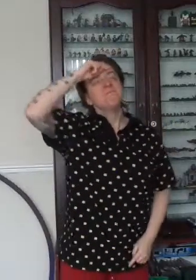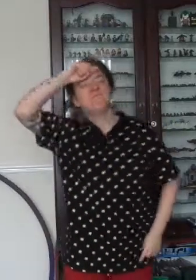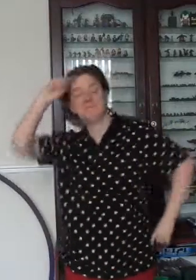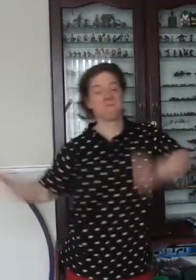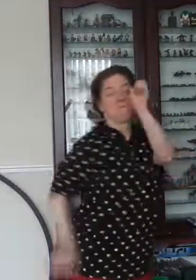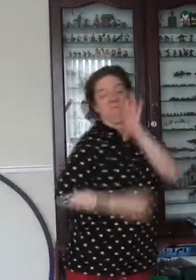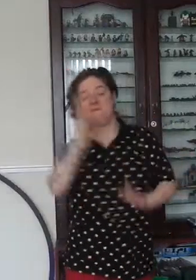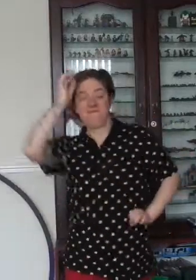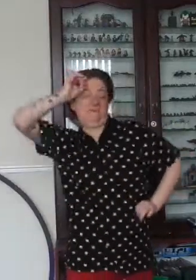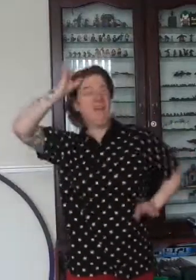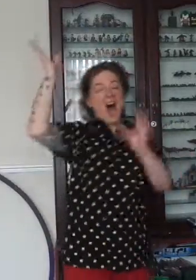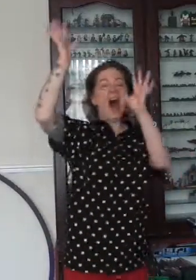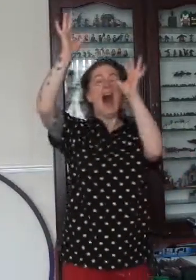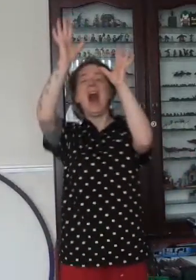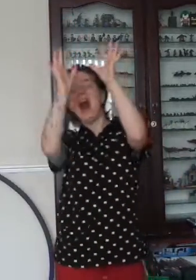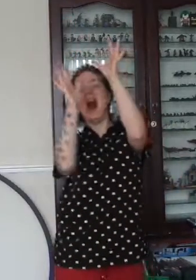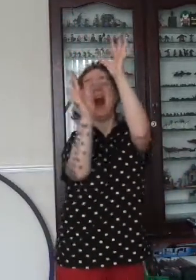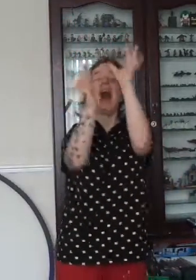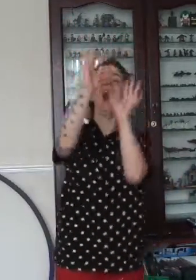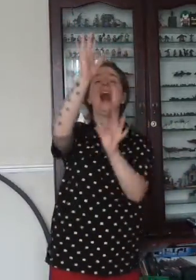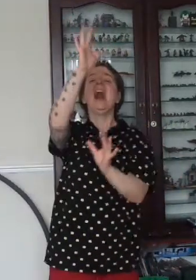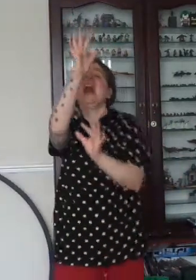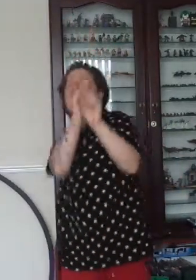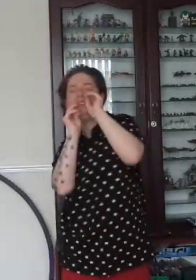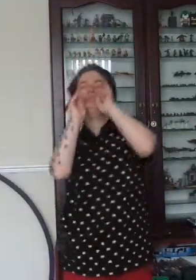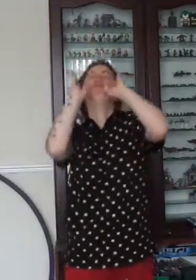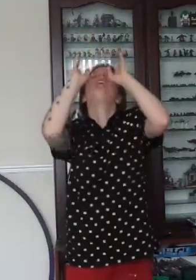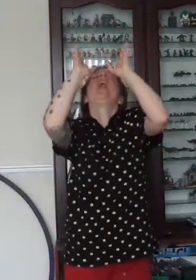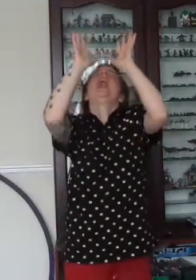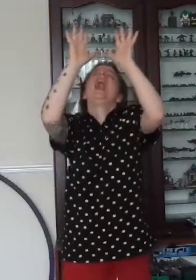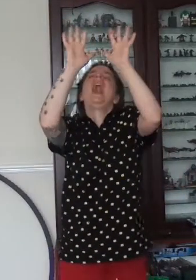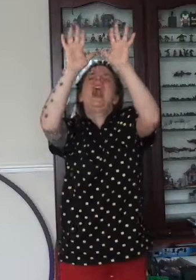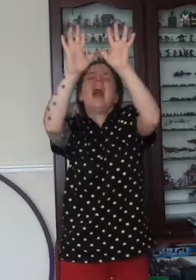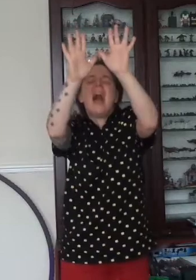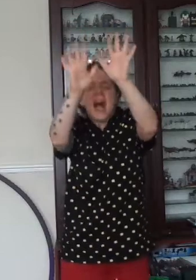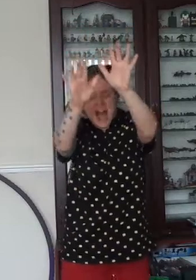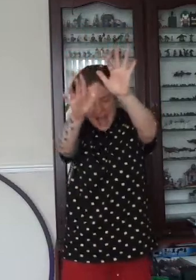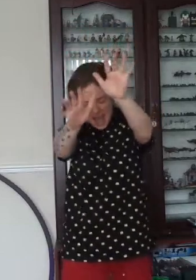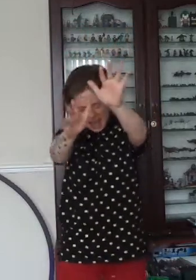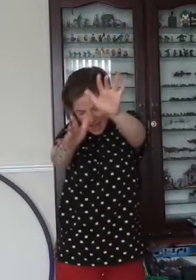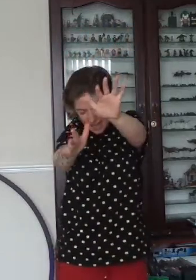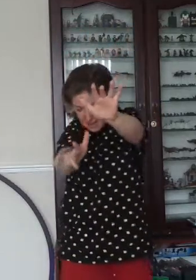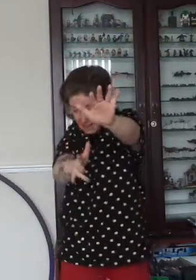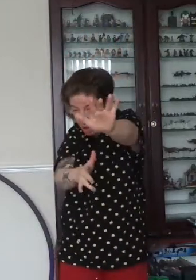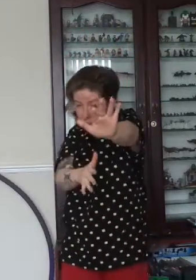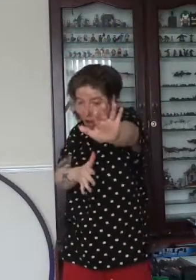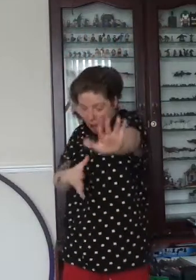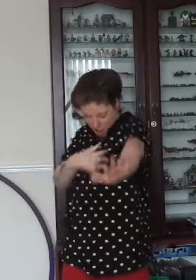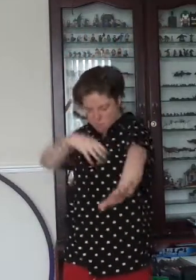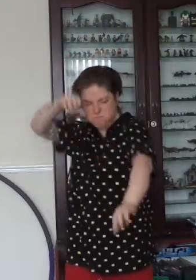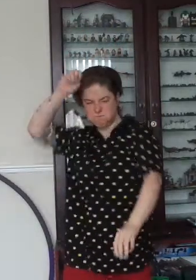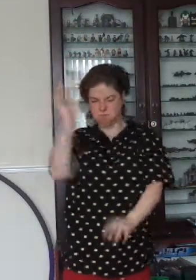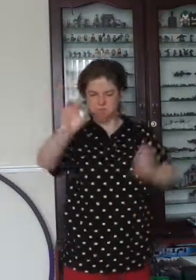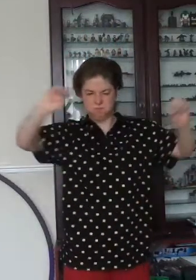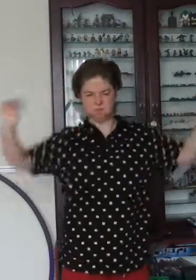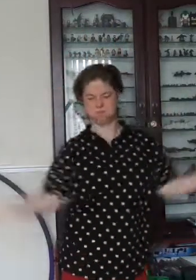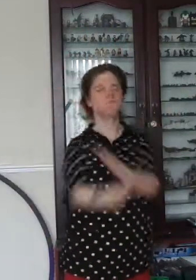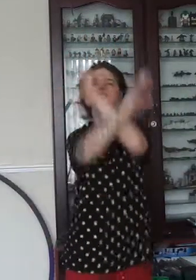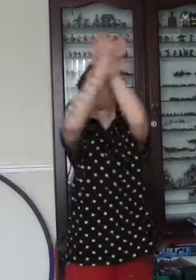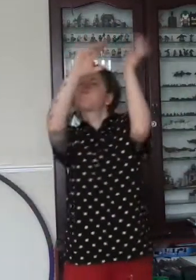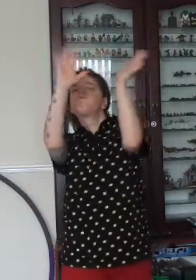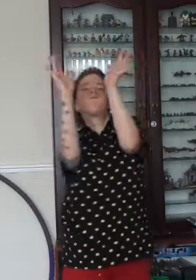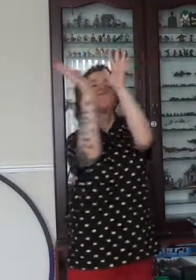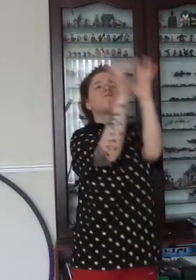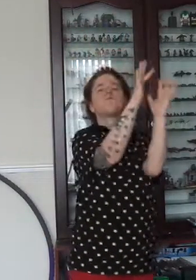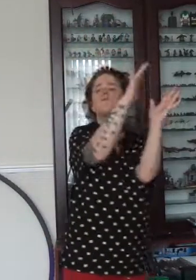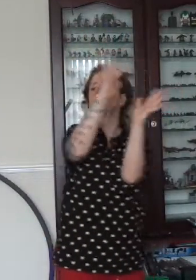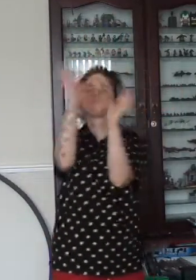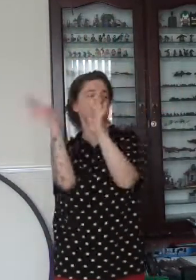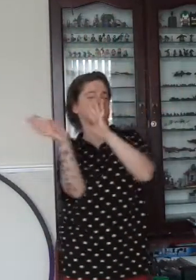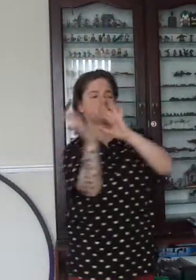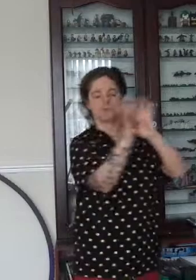I set fire to the rain And I threw us into the flames